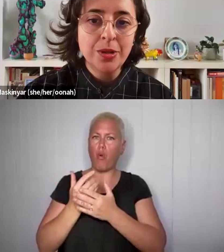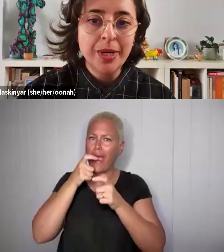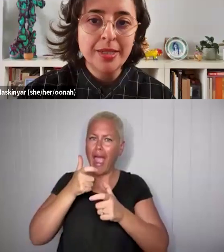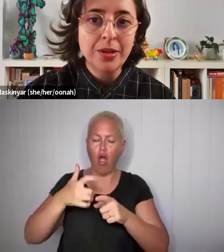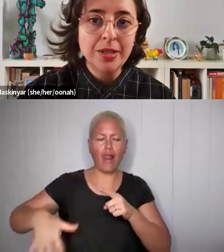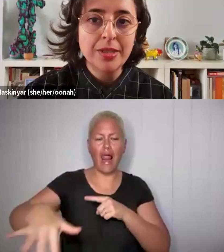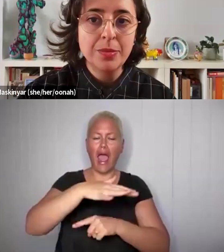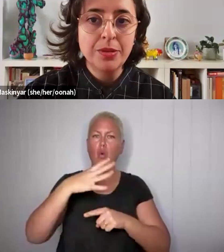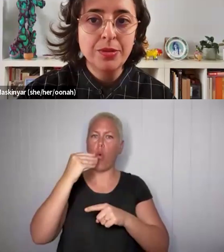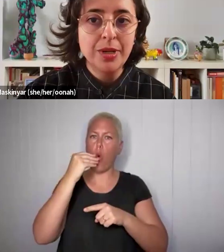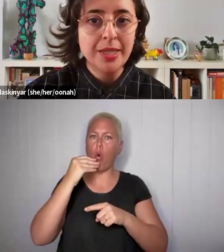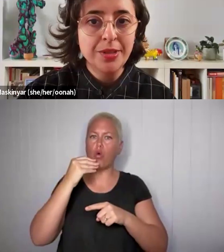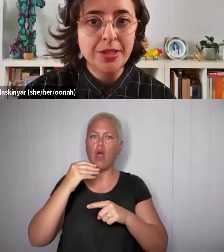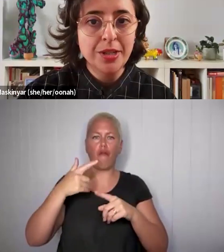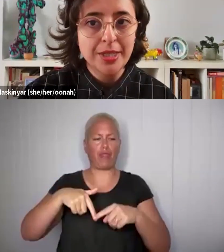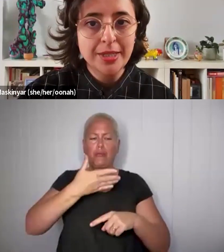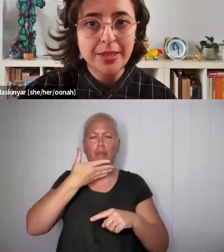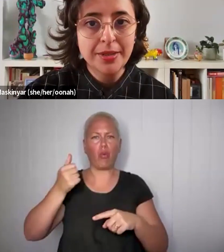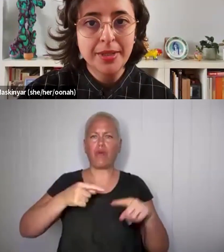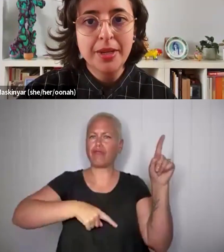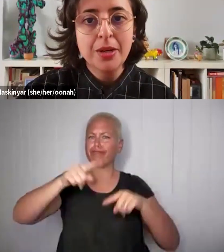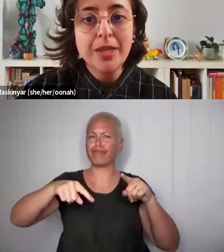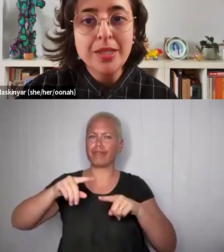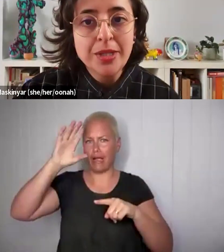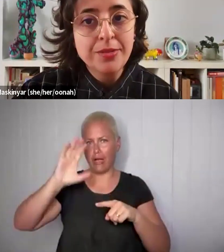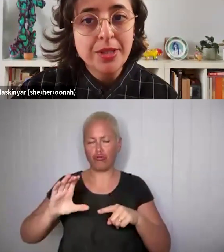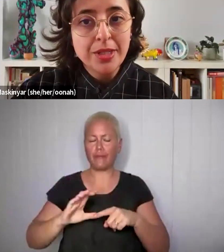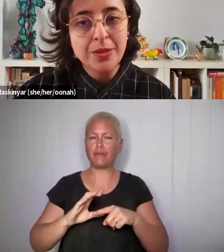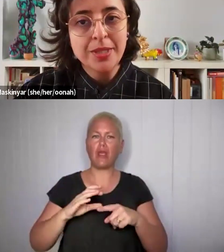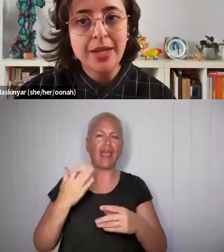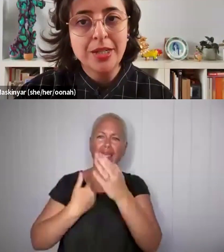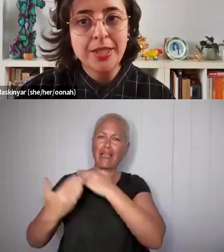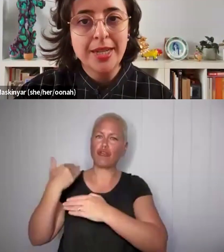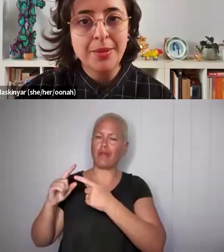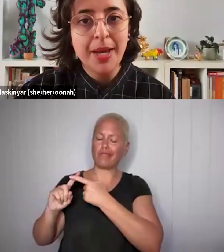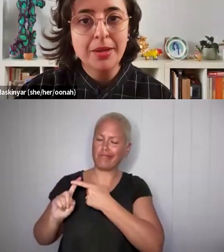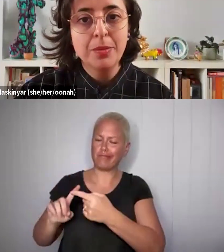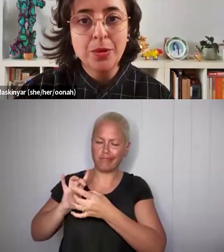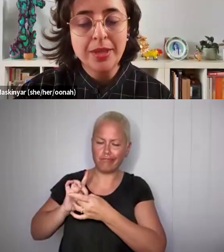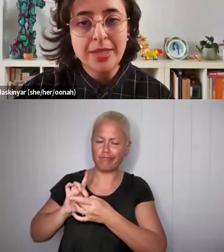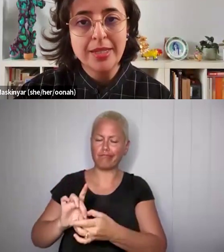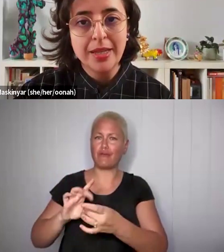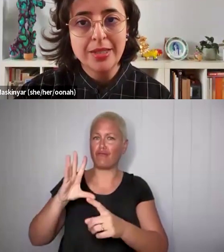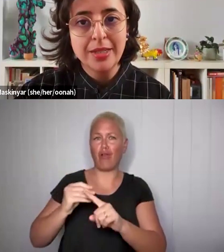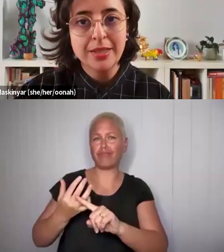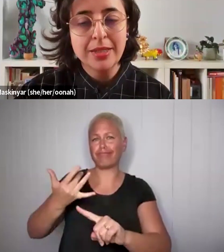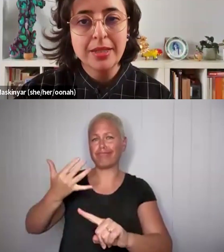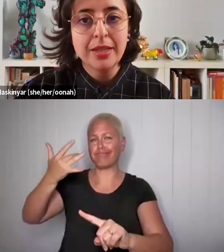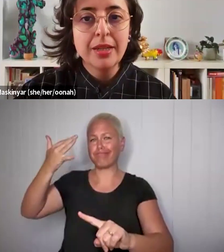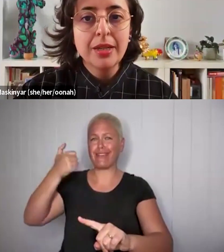waterways across this beautiful and diverse continent, with histories of continuous connection dating back more than 60,000 years.